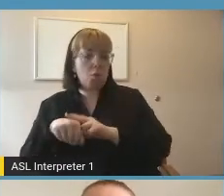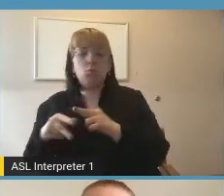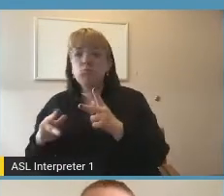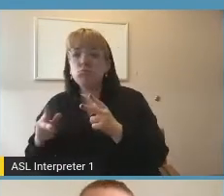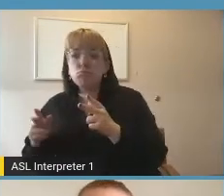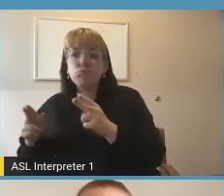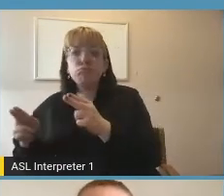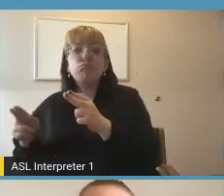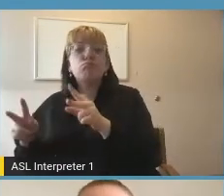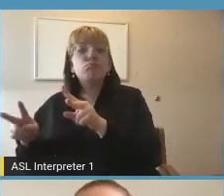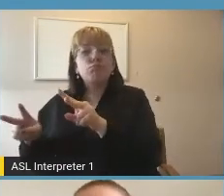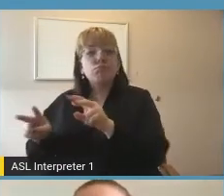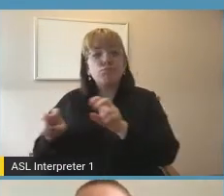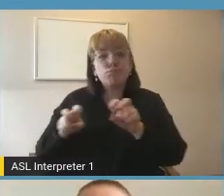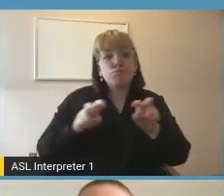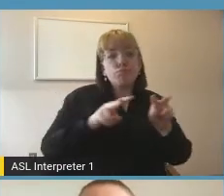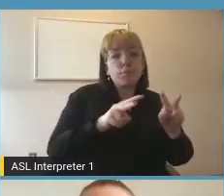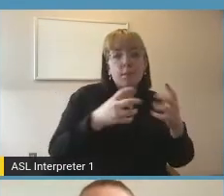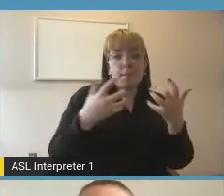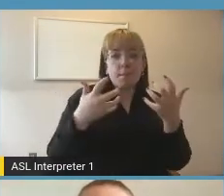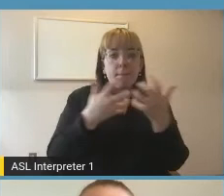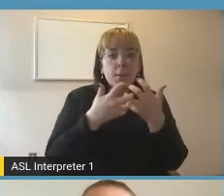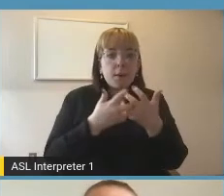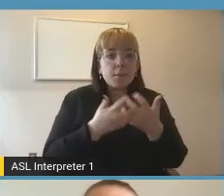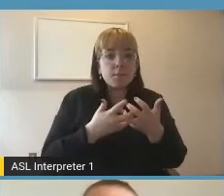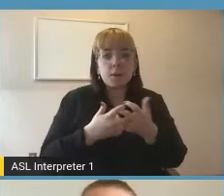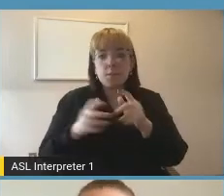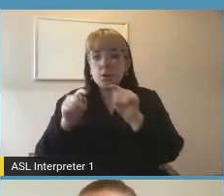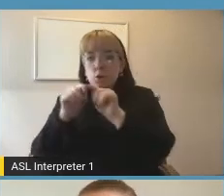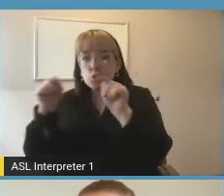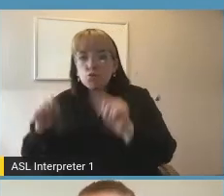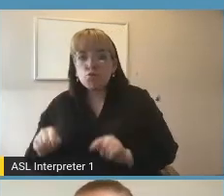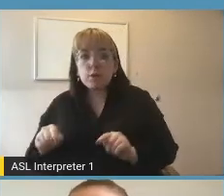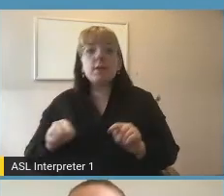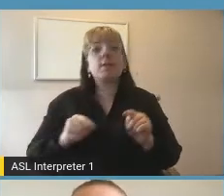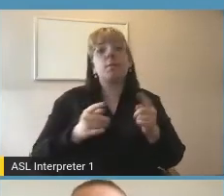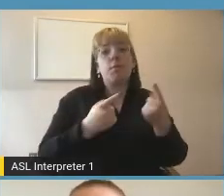then making sure to match your work in your transcript so as you choose a clip let's say